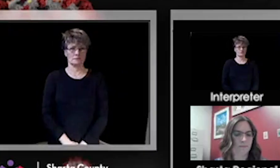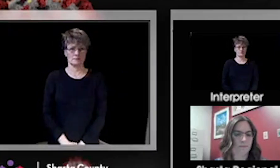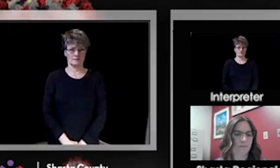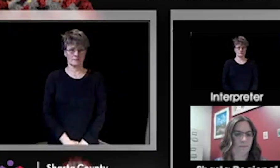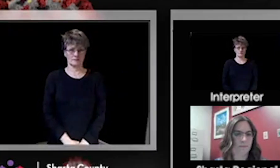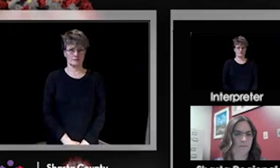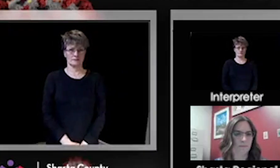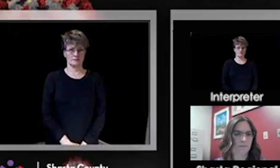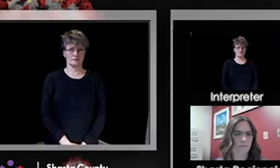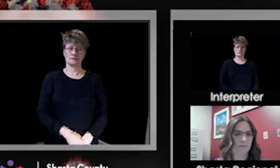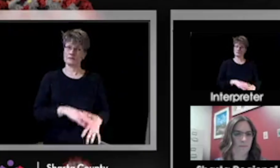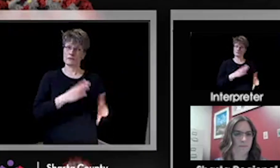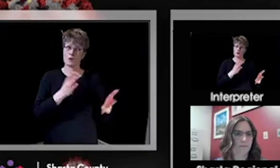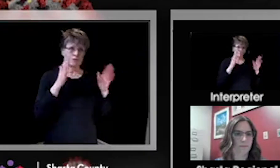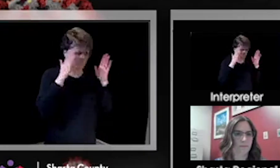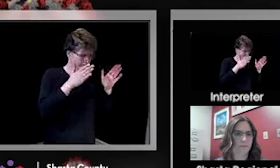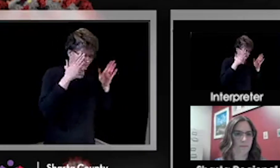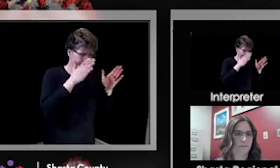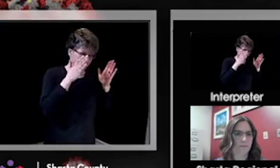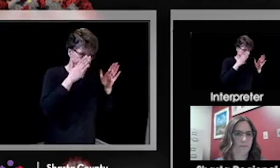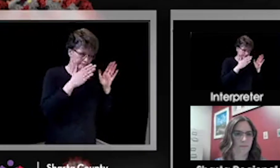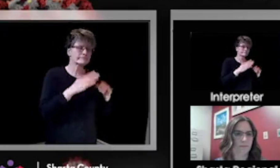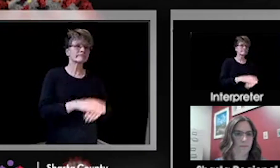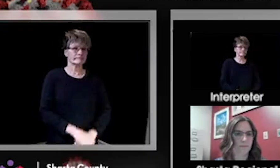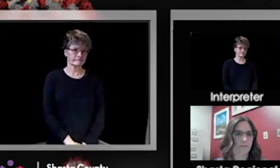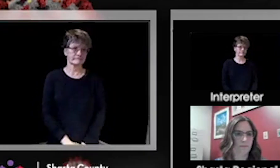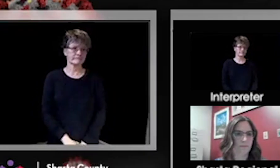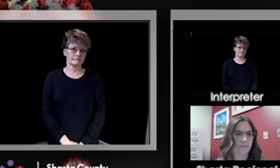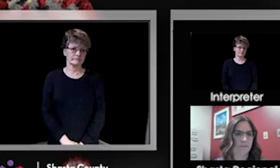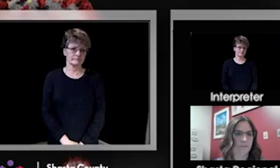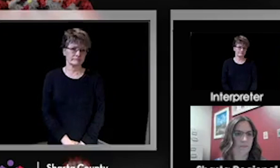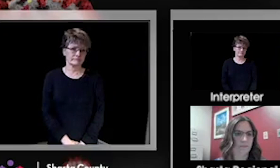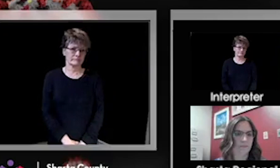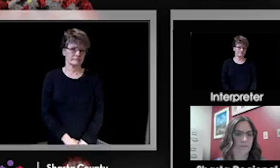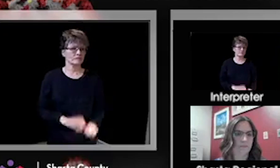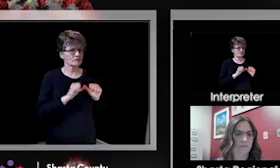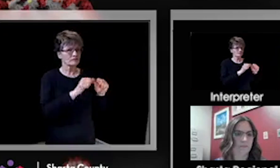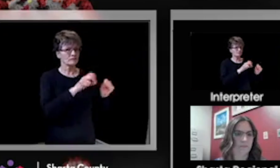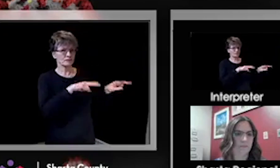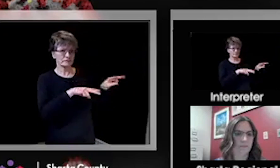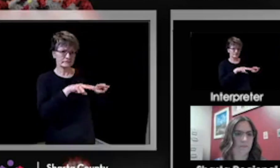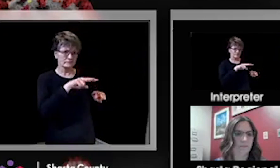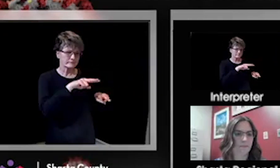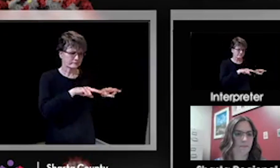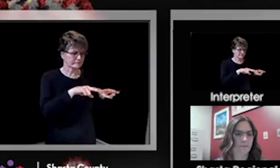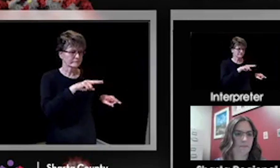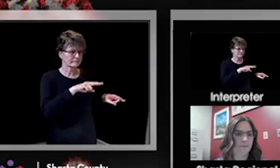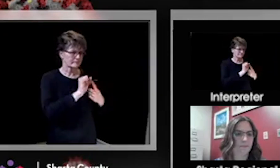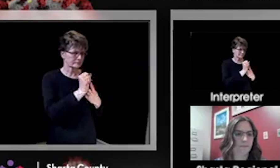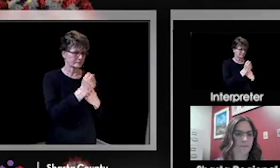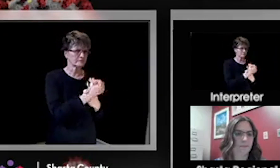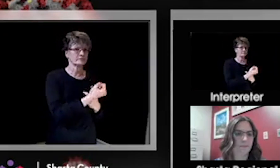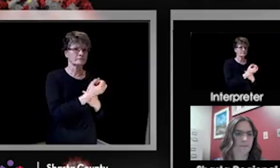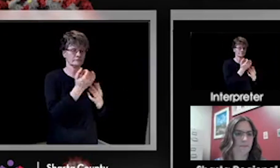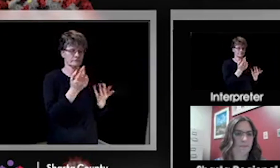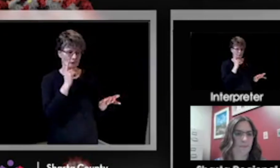paying attention to that and continuing to monitor for additional cases and there are